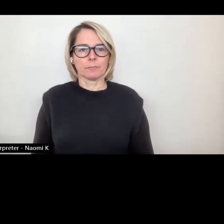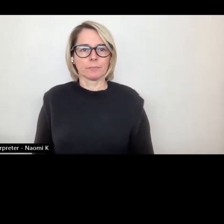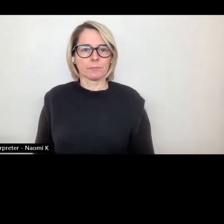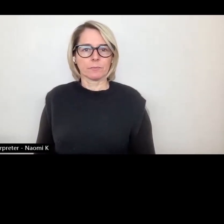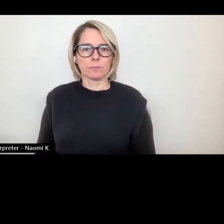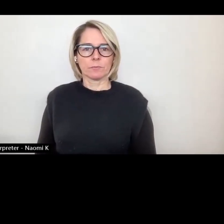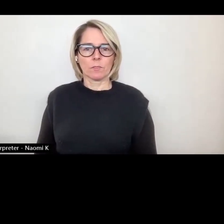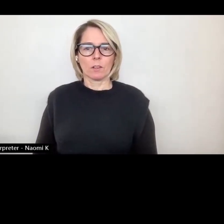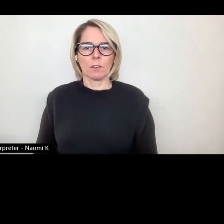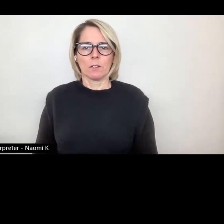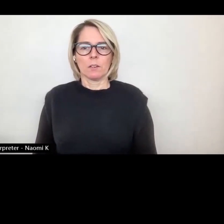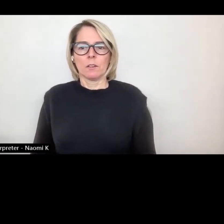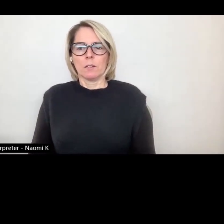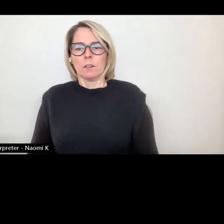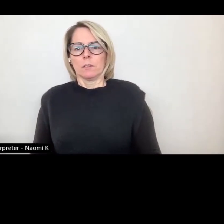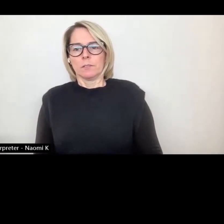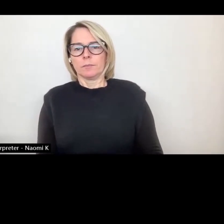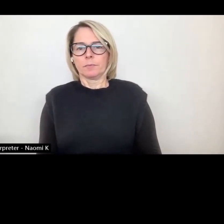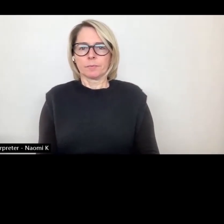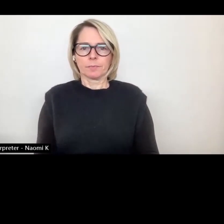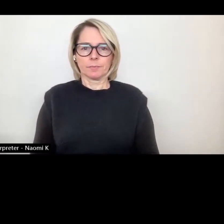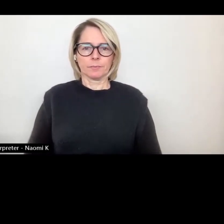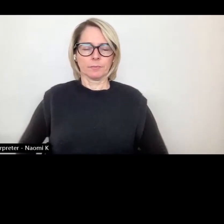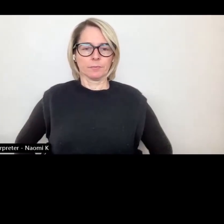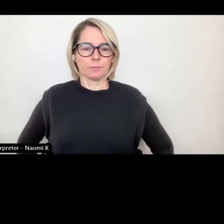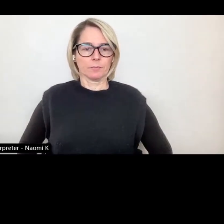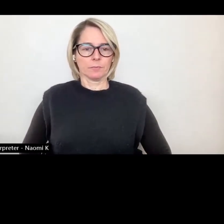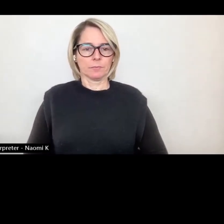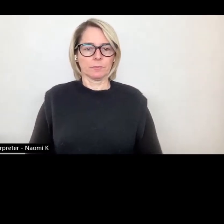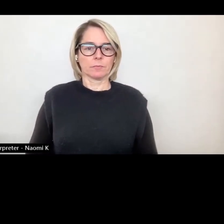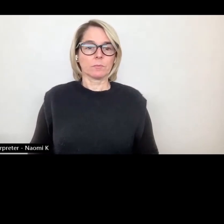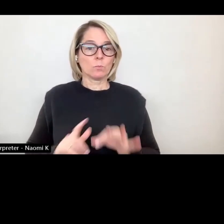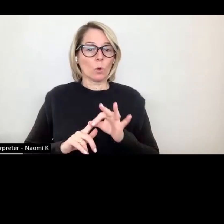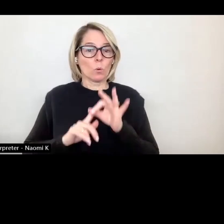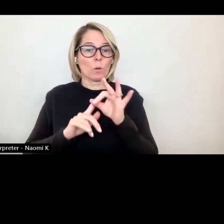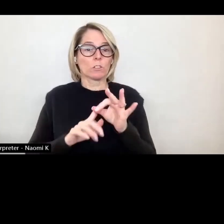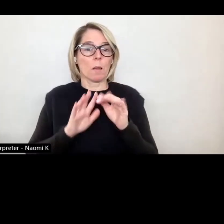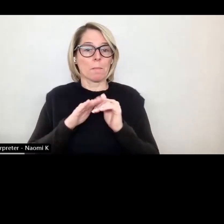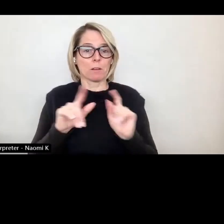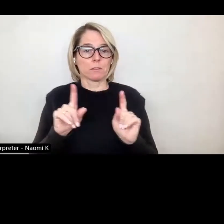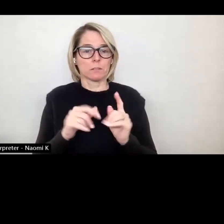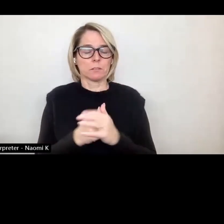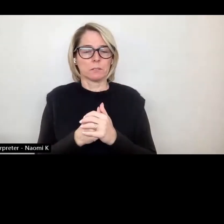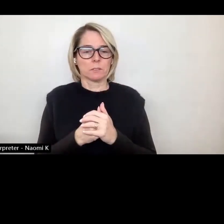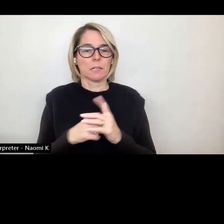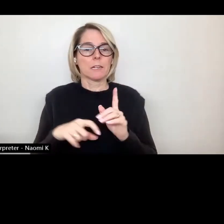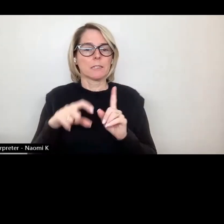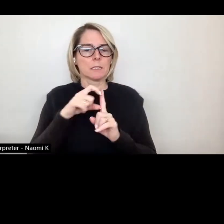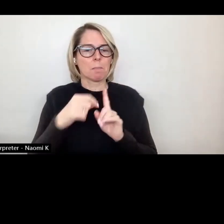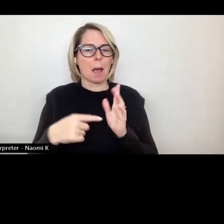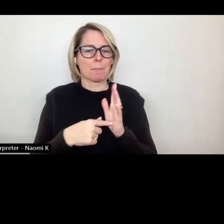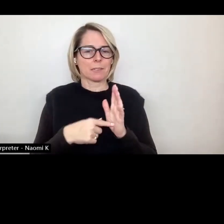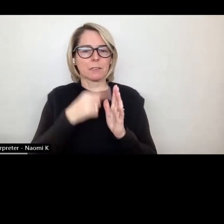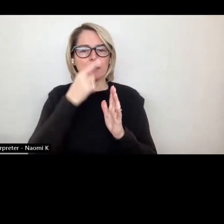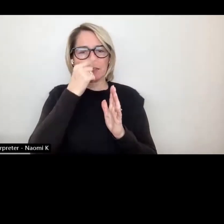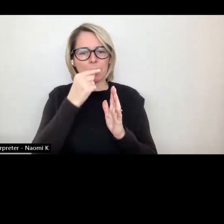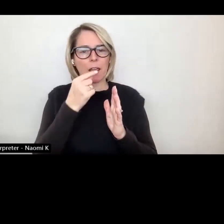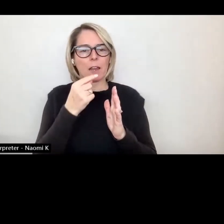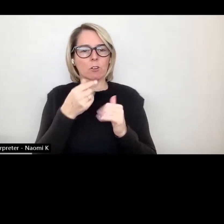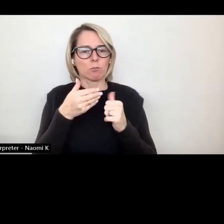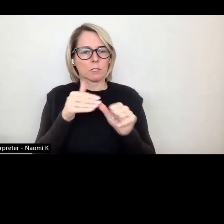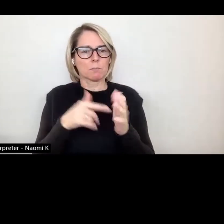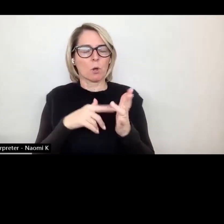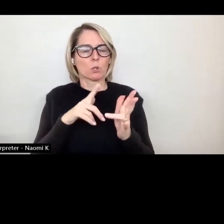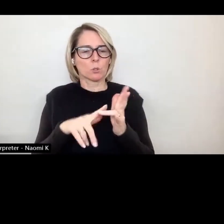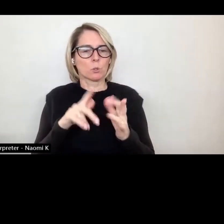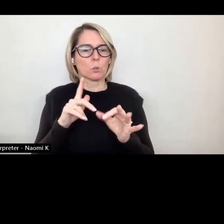And then there's a question about when will the department be able to respond to the questions that have been asked but not able to be answered today.